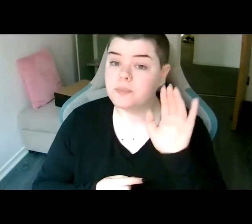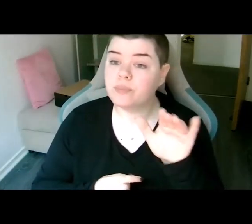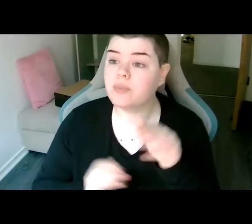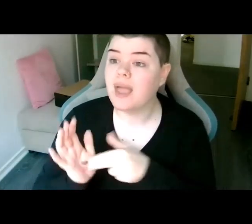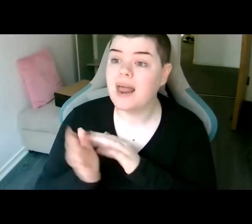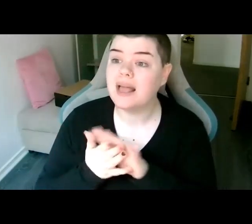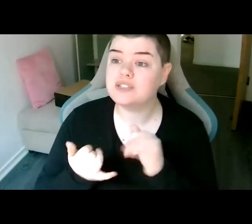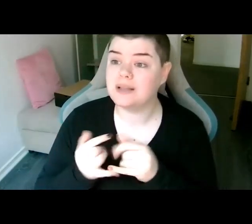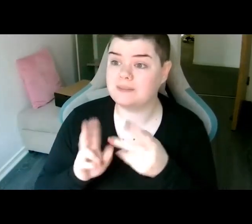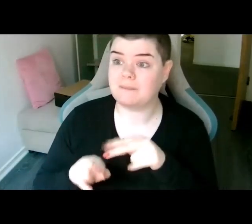for all deaf people.